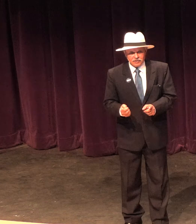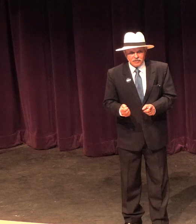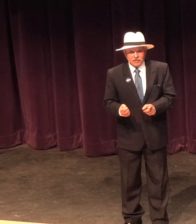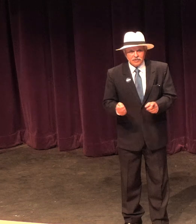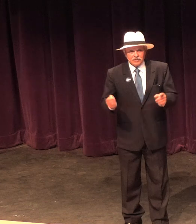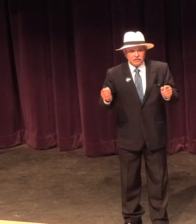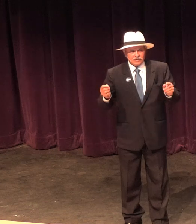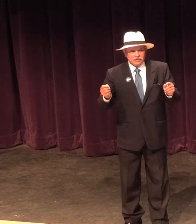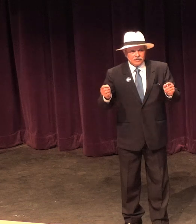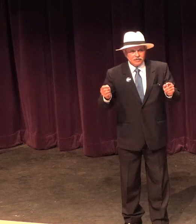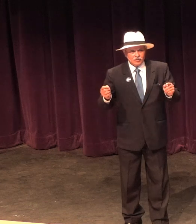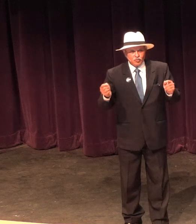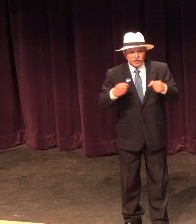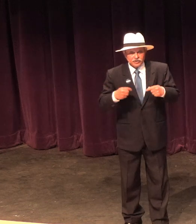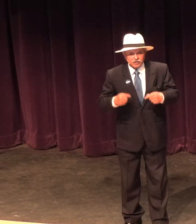institutions